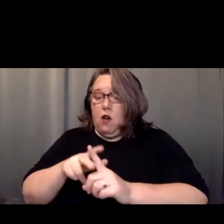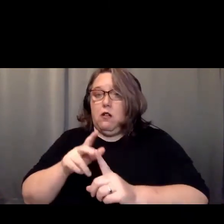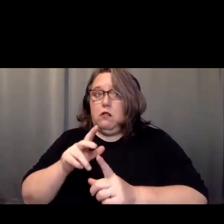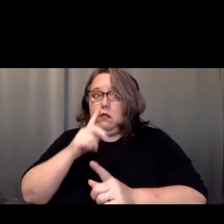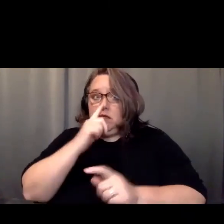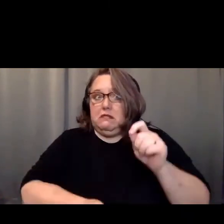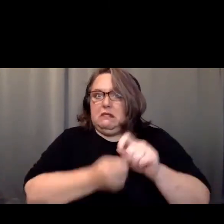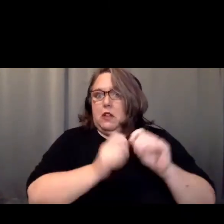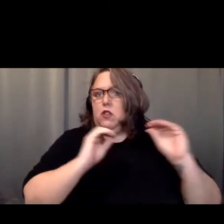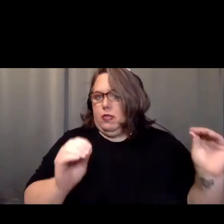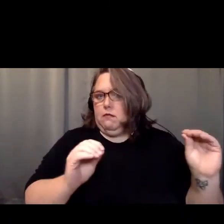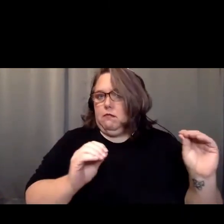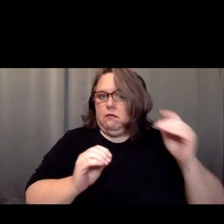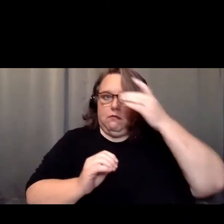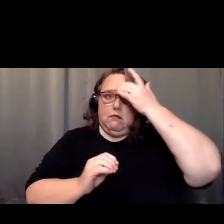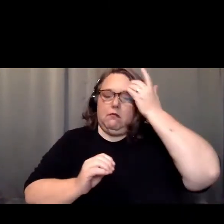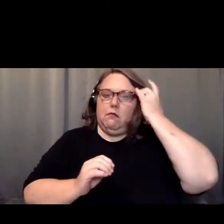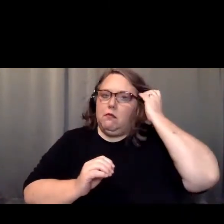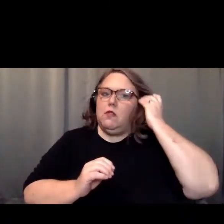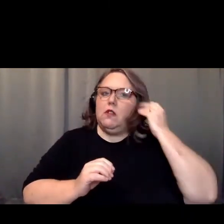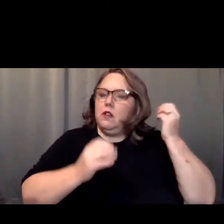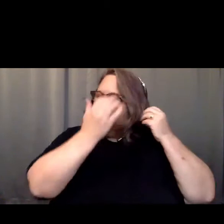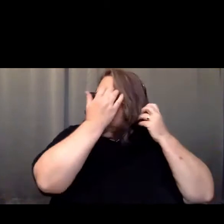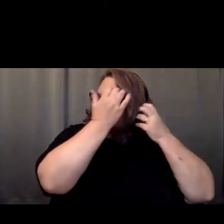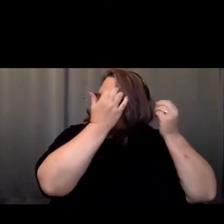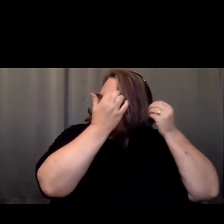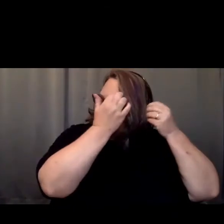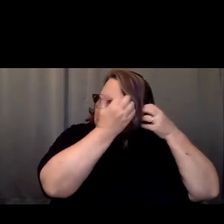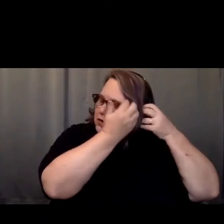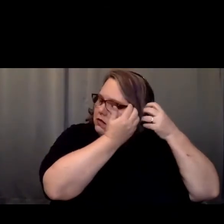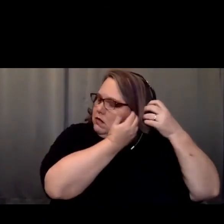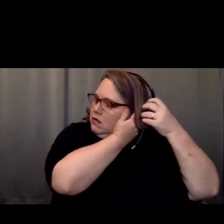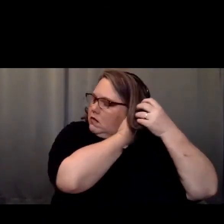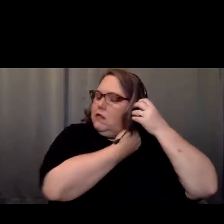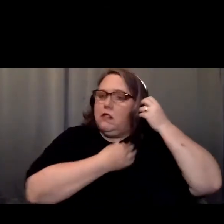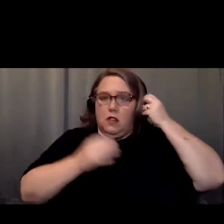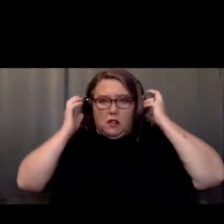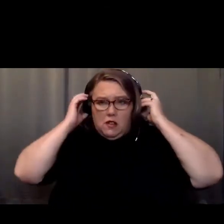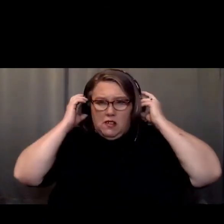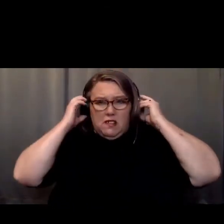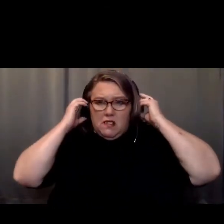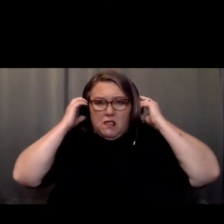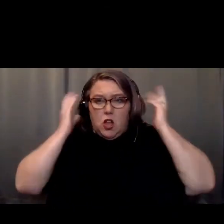And just a side note on service animals, if you have a service animal,